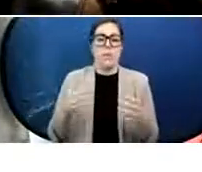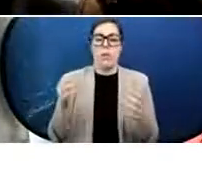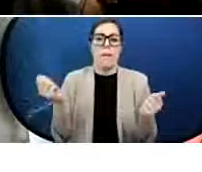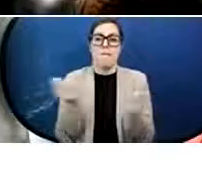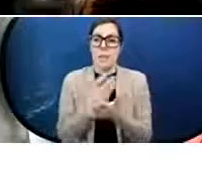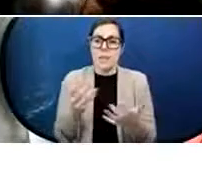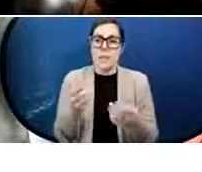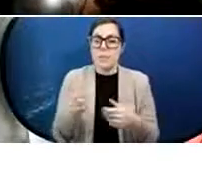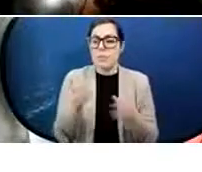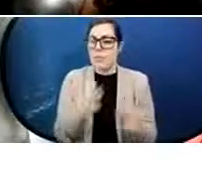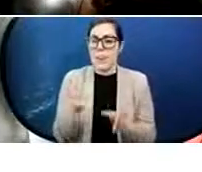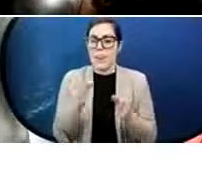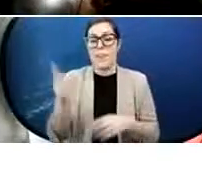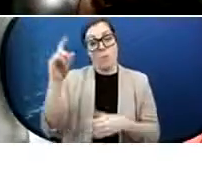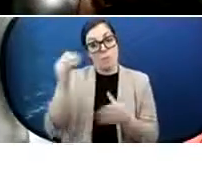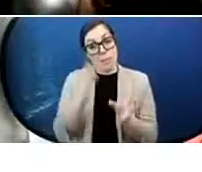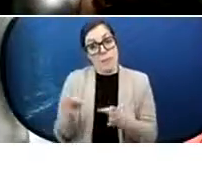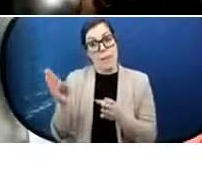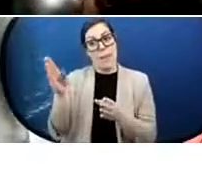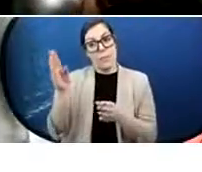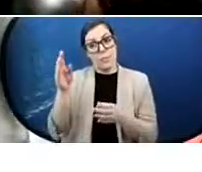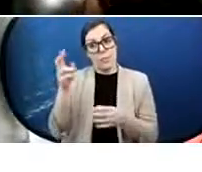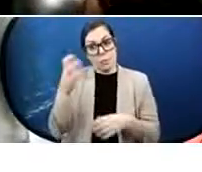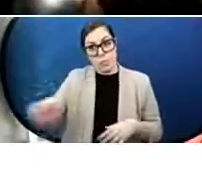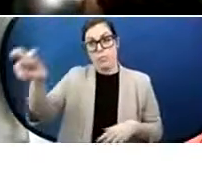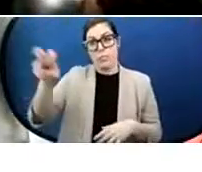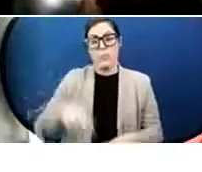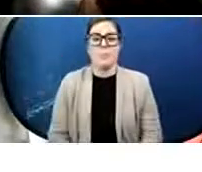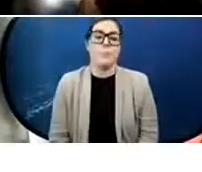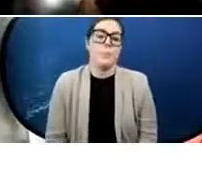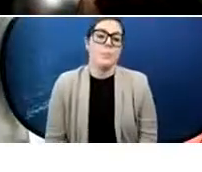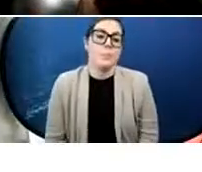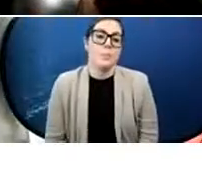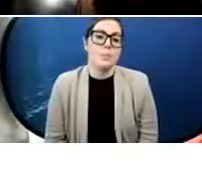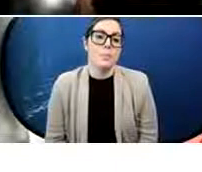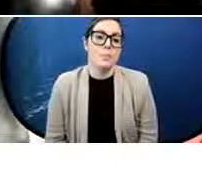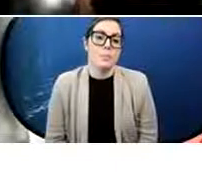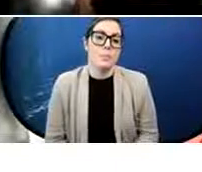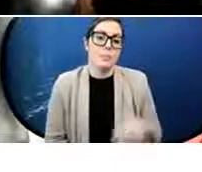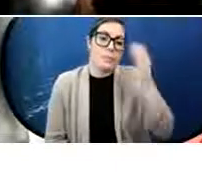able to plan for these kinds of considerations. So now going on to the next slide, the upcoming